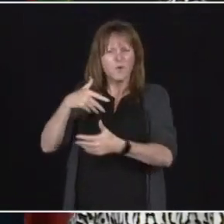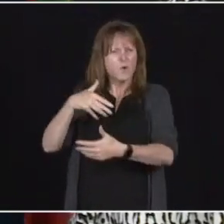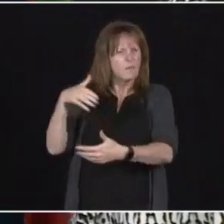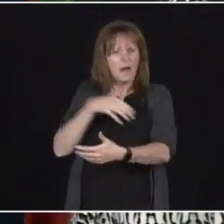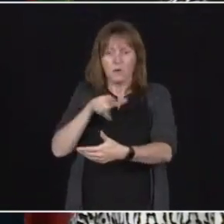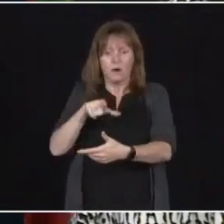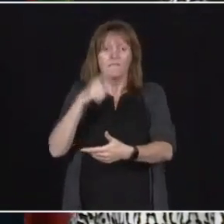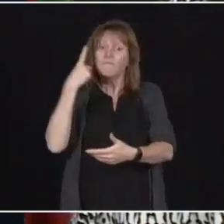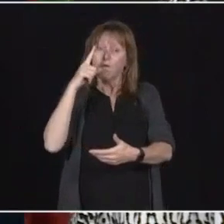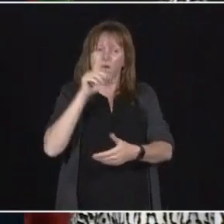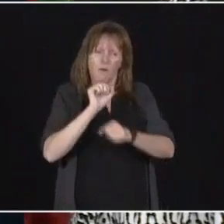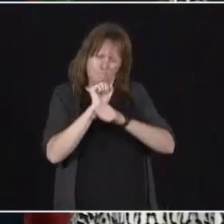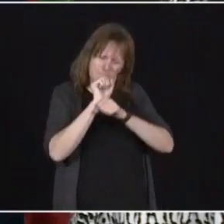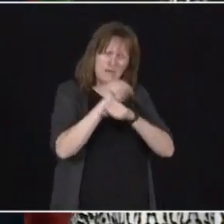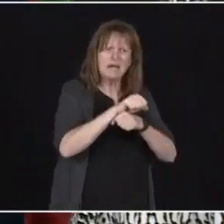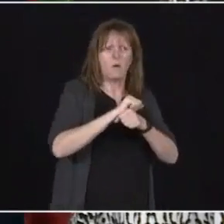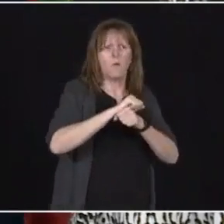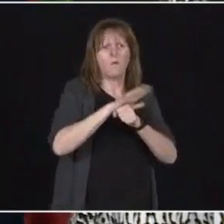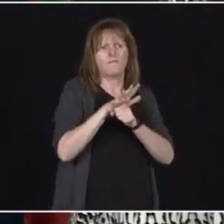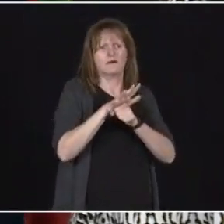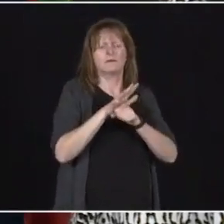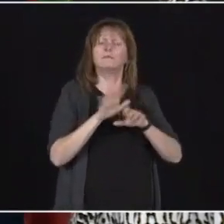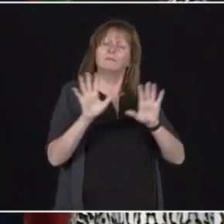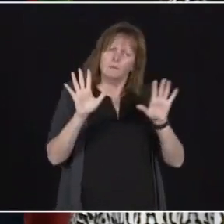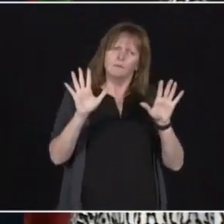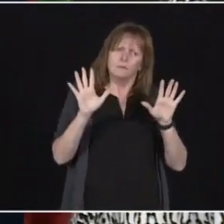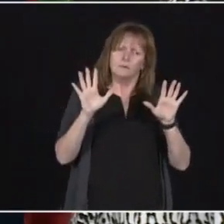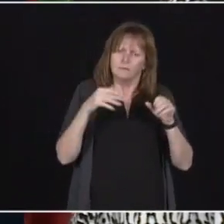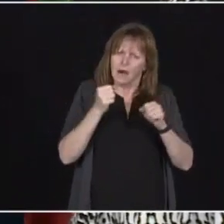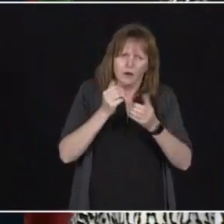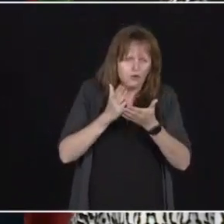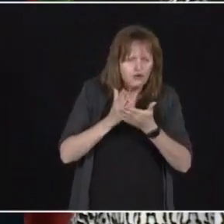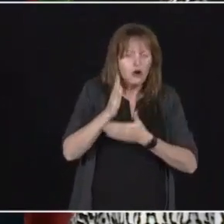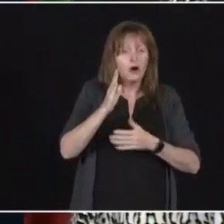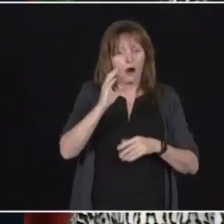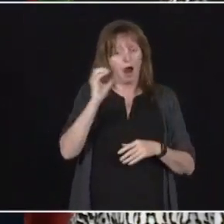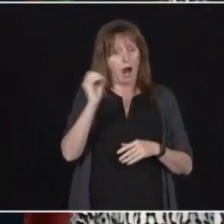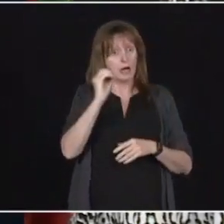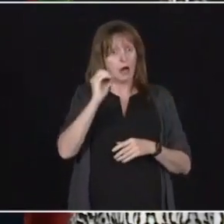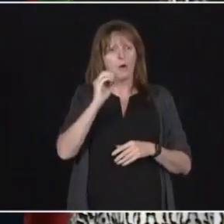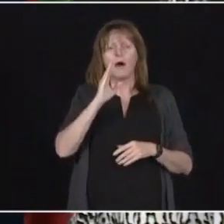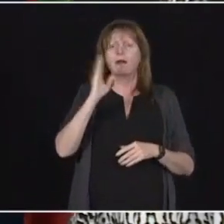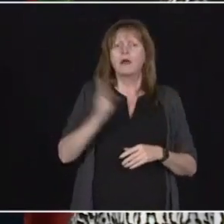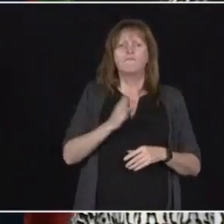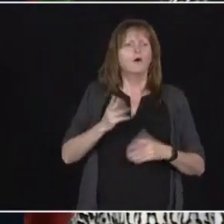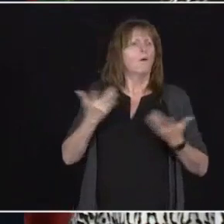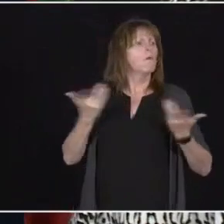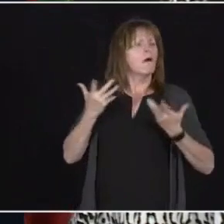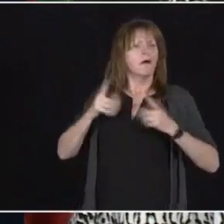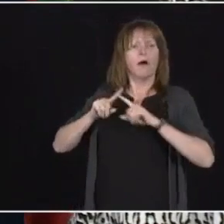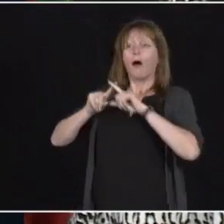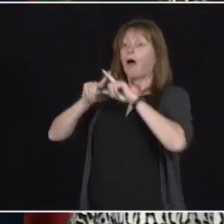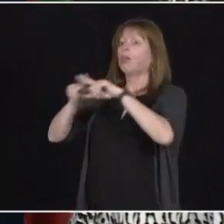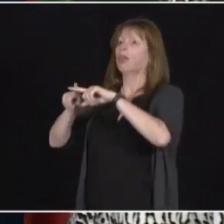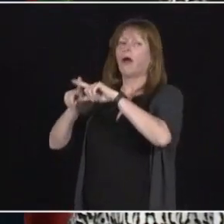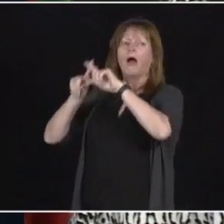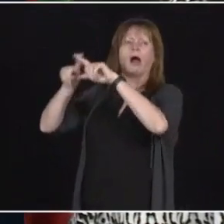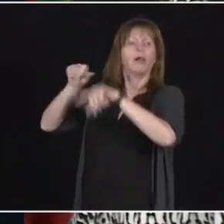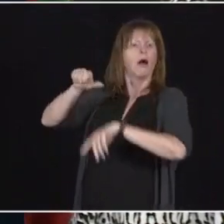is at the mercy of any other country, when it comes to personal protective equipment.